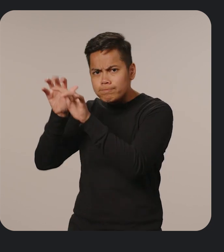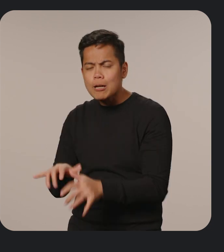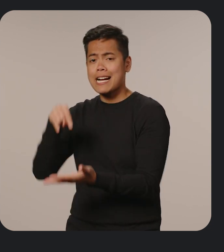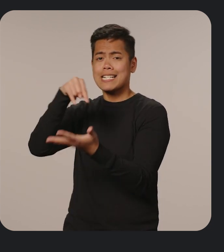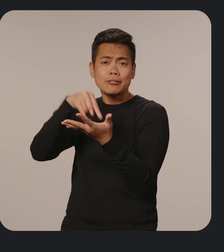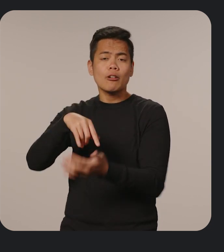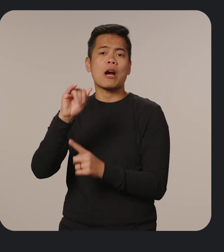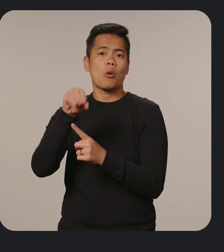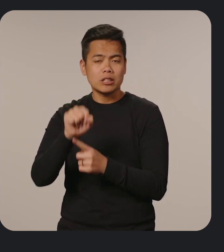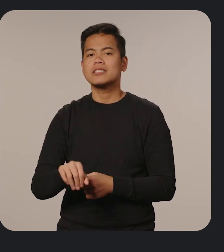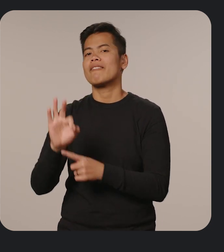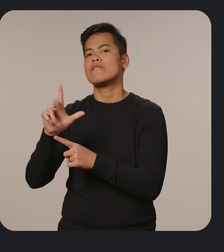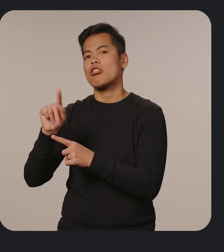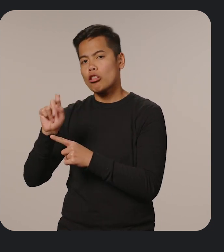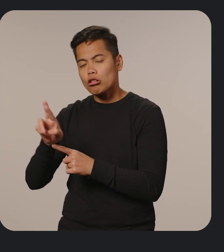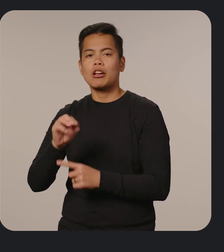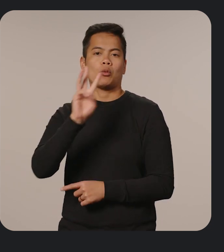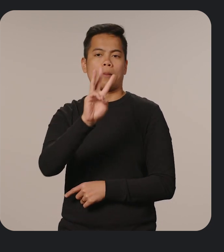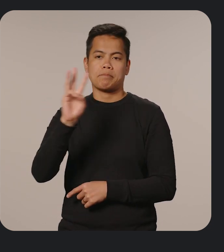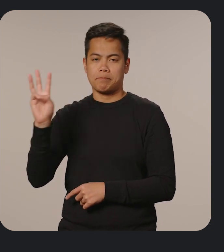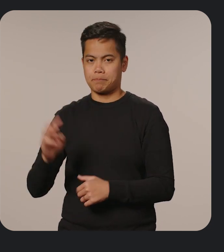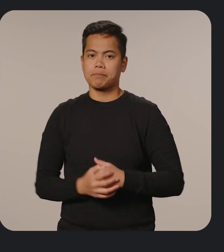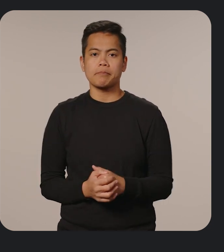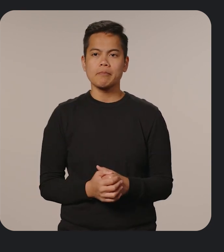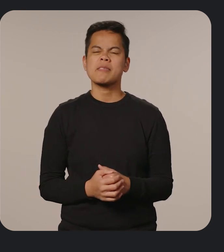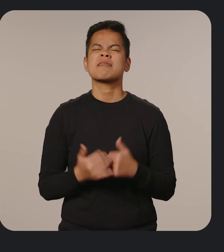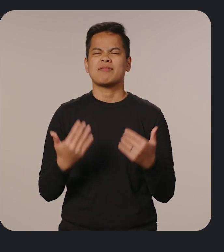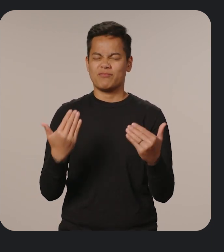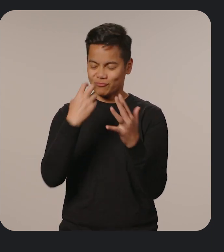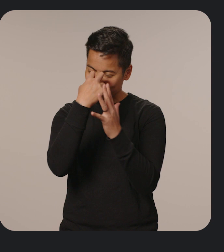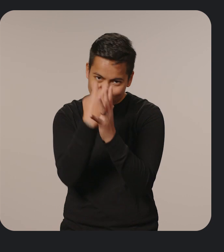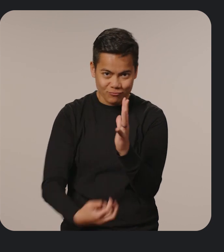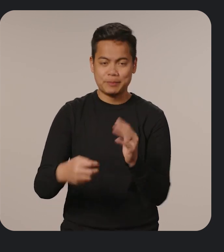for Android, iOS, Flutter, and Web. All right, let's dive in.